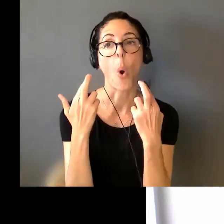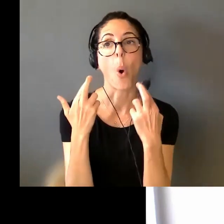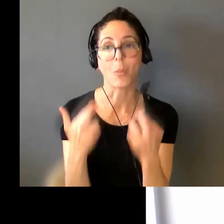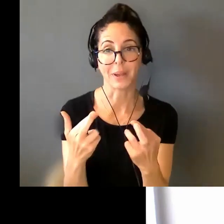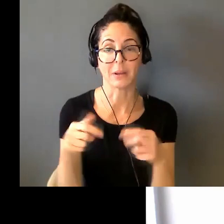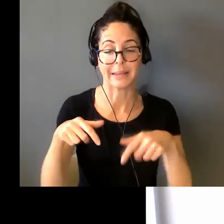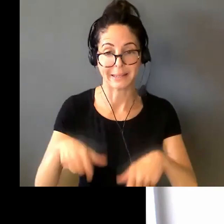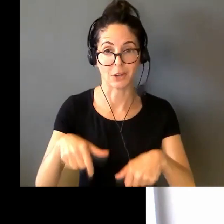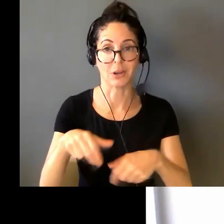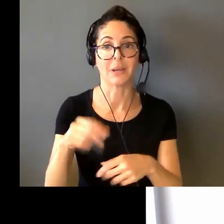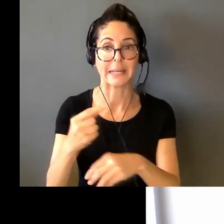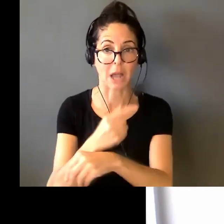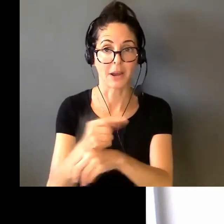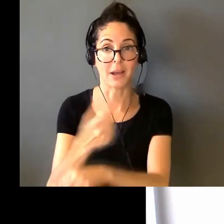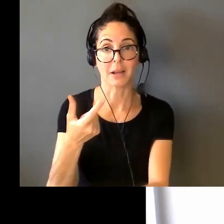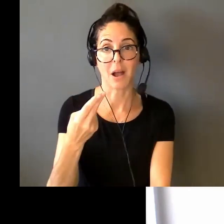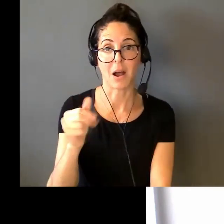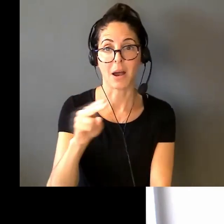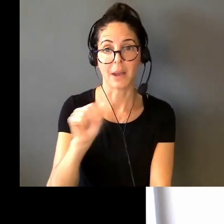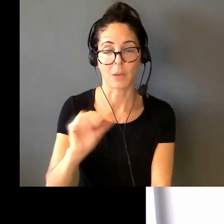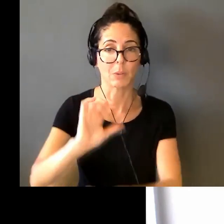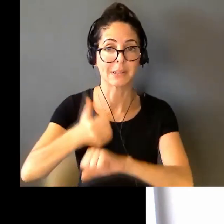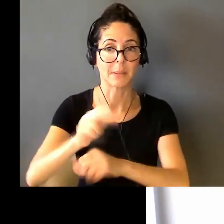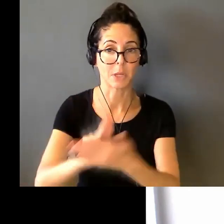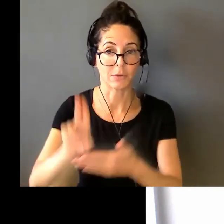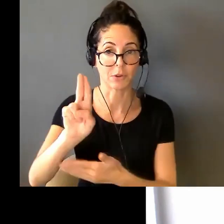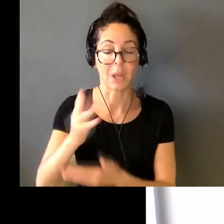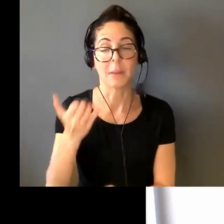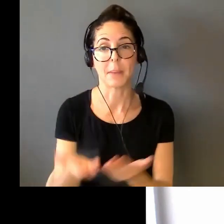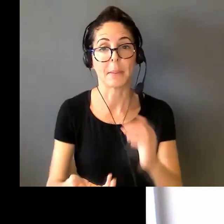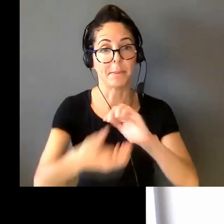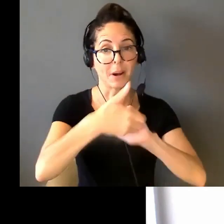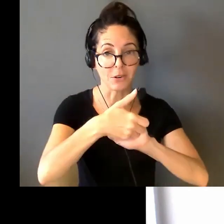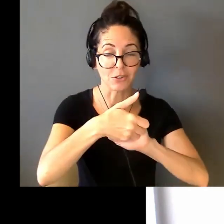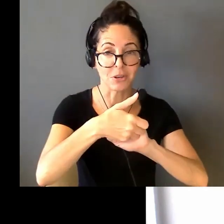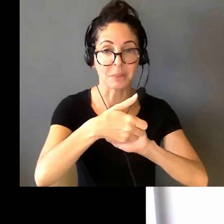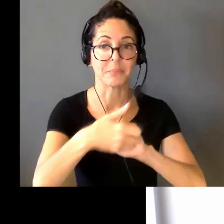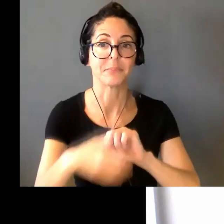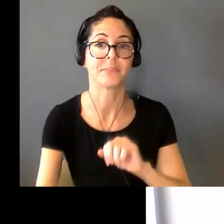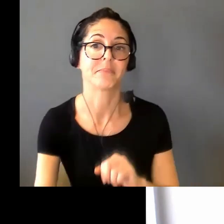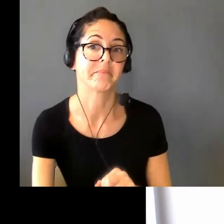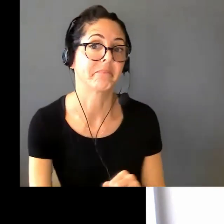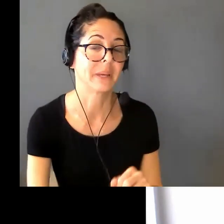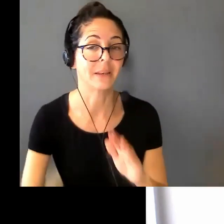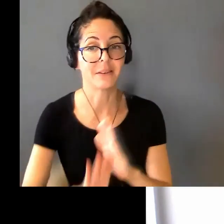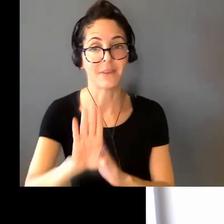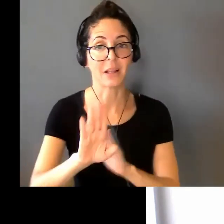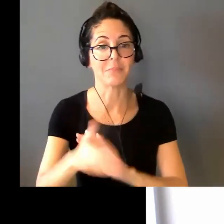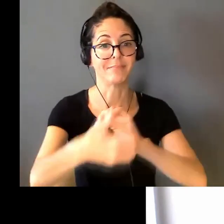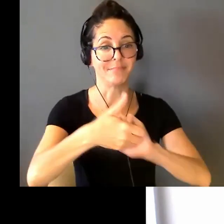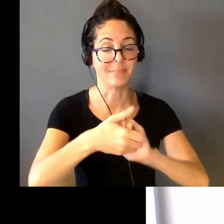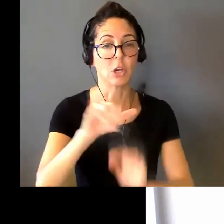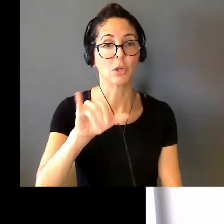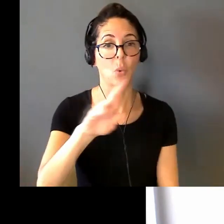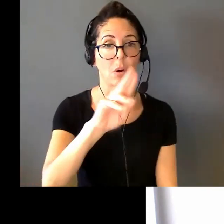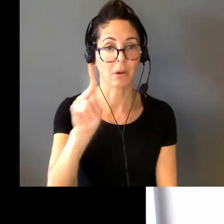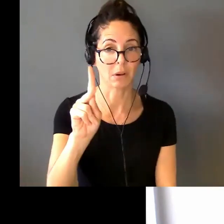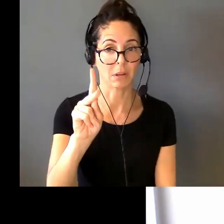and, you know, a partnership could be also developed with York University, with UOIT—your